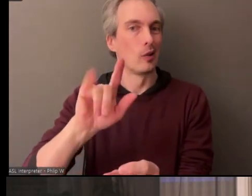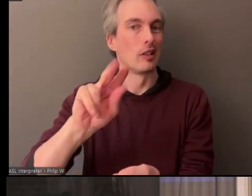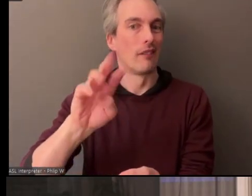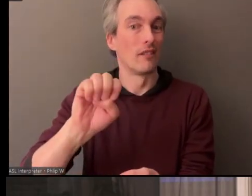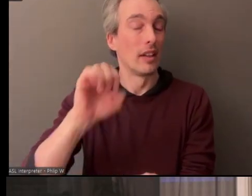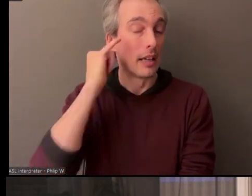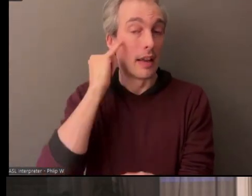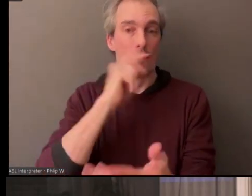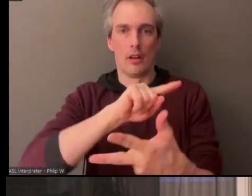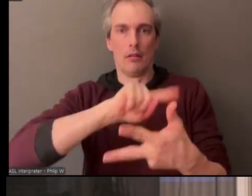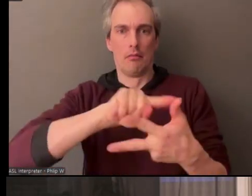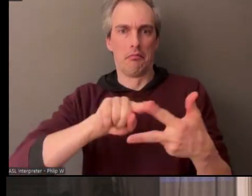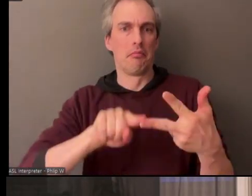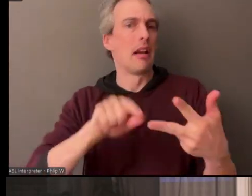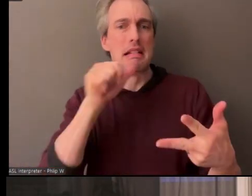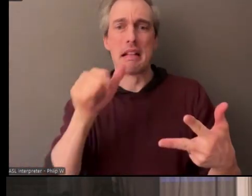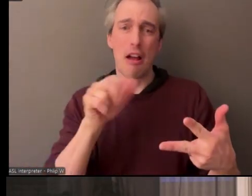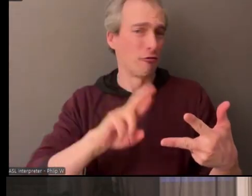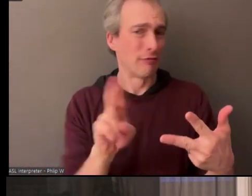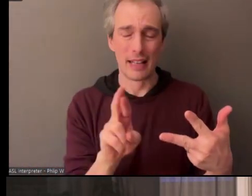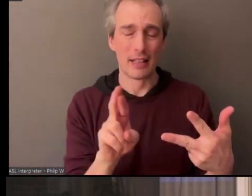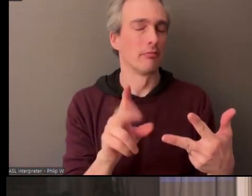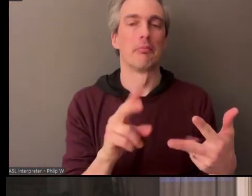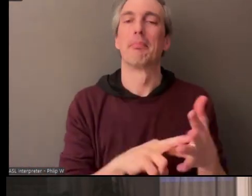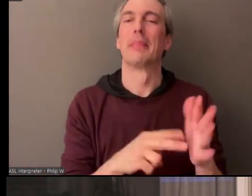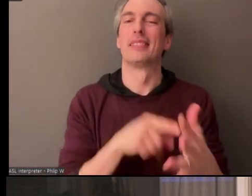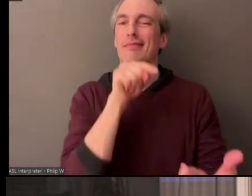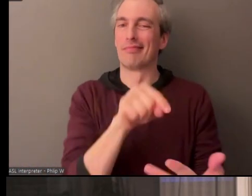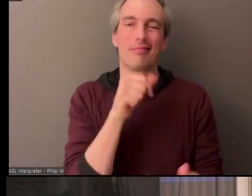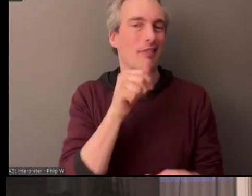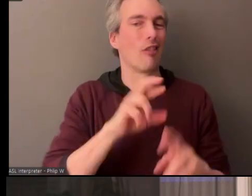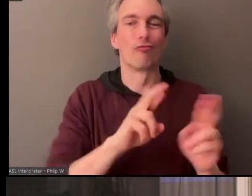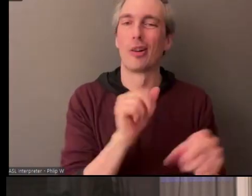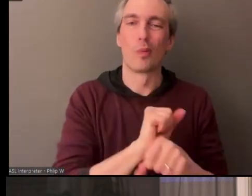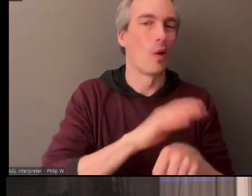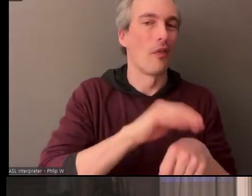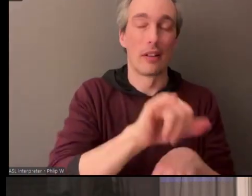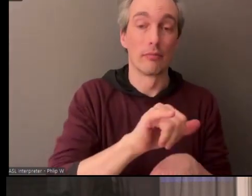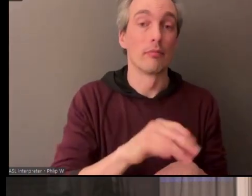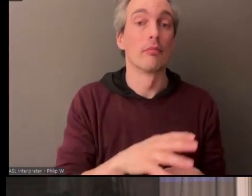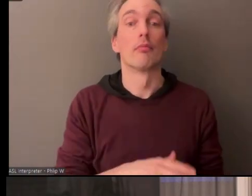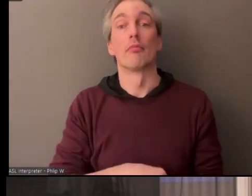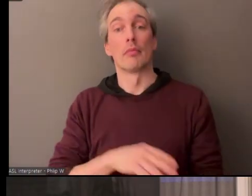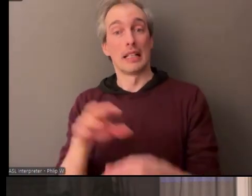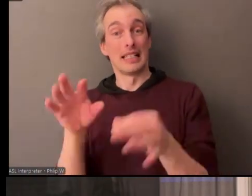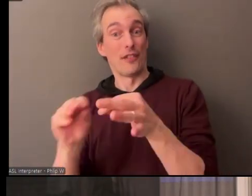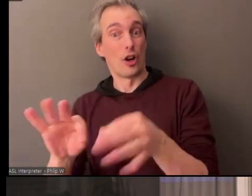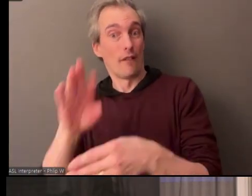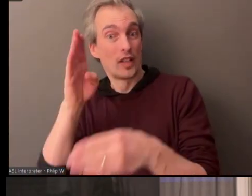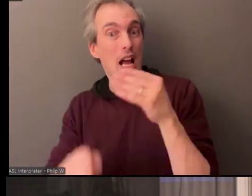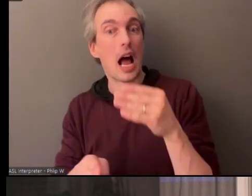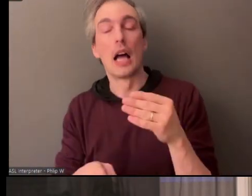Definition of done can include: Hey. It's not done until we've demonstrated that this is accessible.